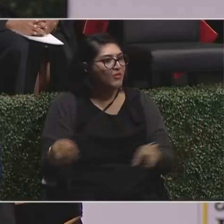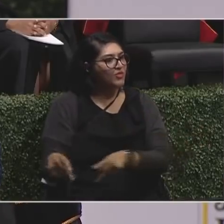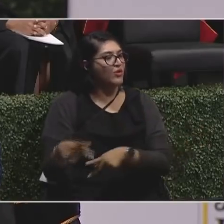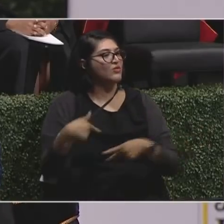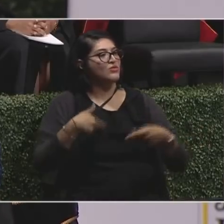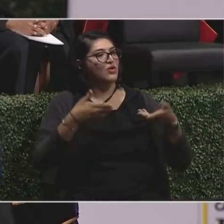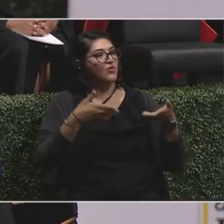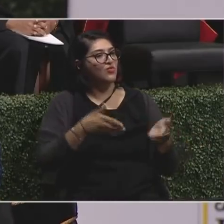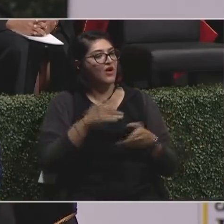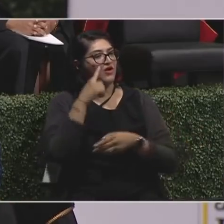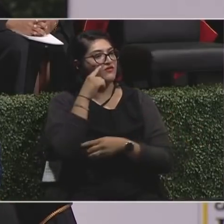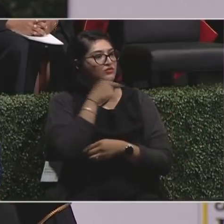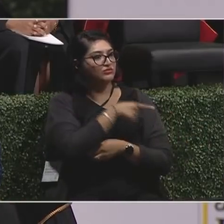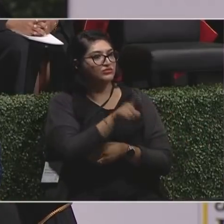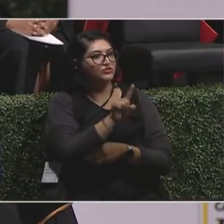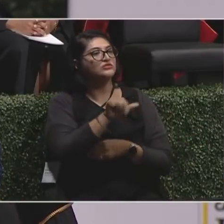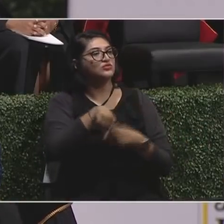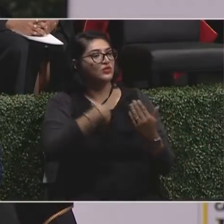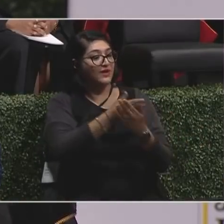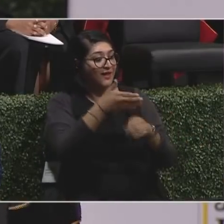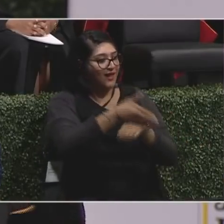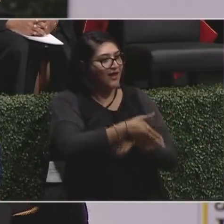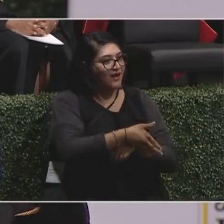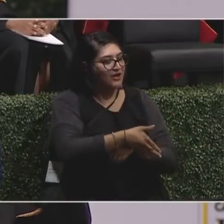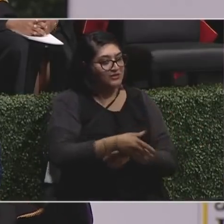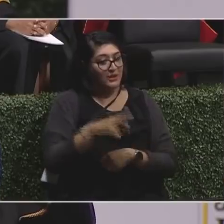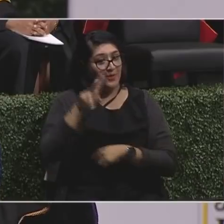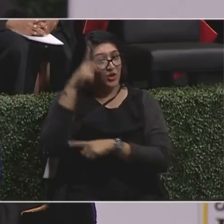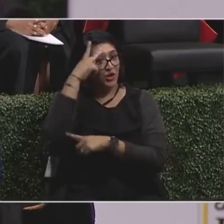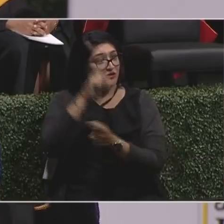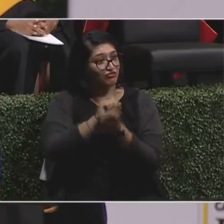CALIFORNIA BECAME THE WORLD'S FIFTH LARGEST ECONOMY, EXPANDING OPPORTUNITIES THAT AWAIT YOU AS YOU GRADUATE.